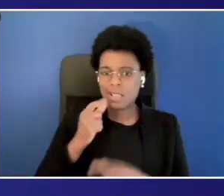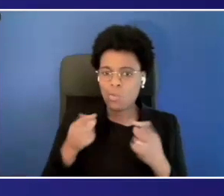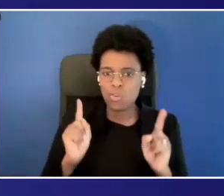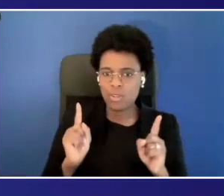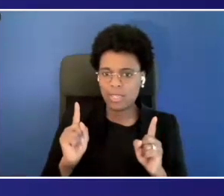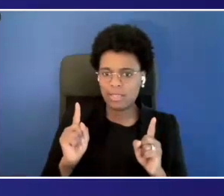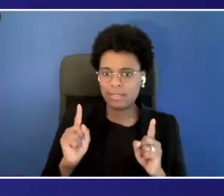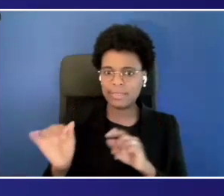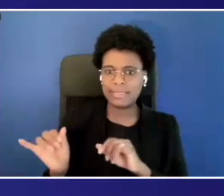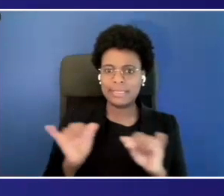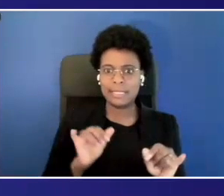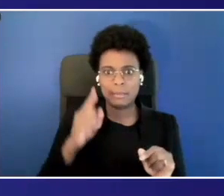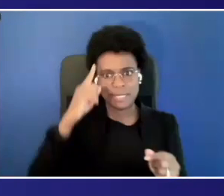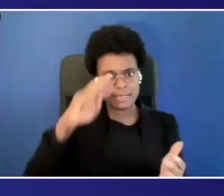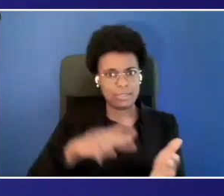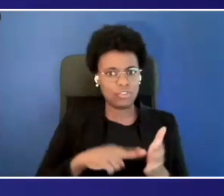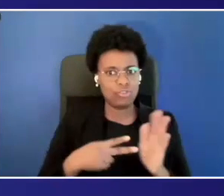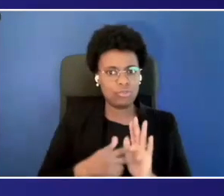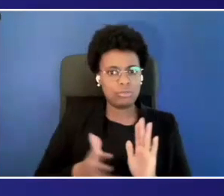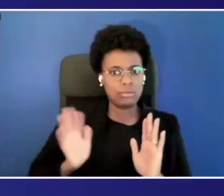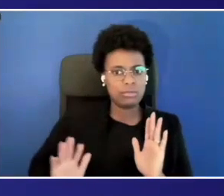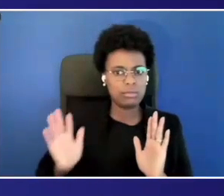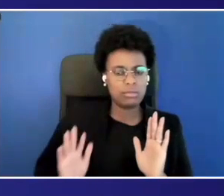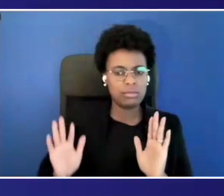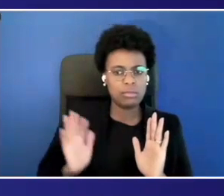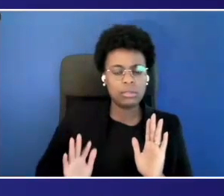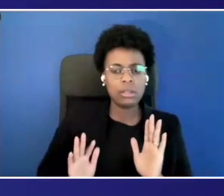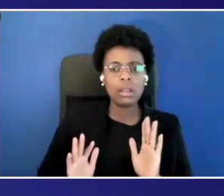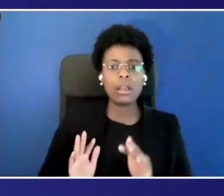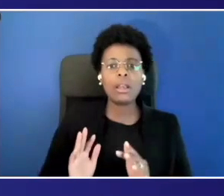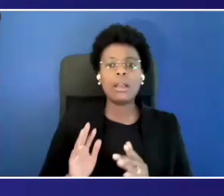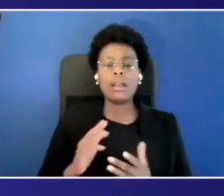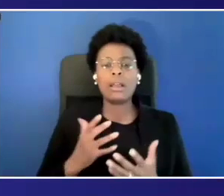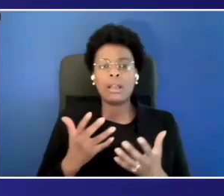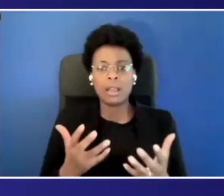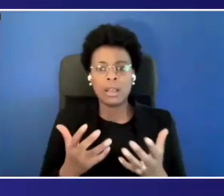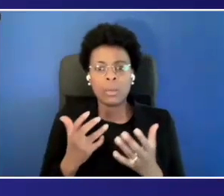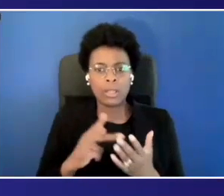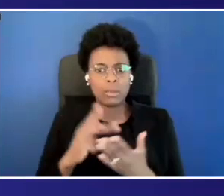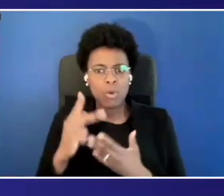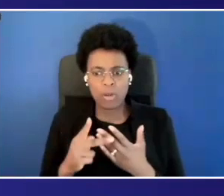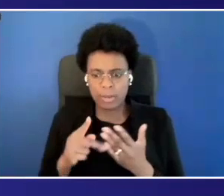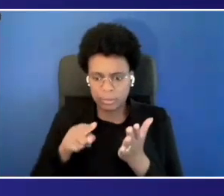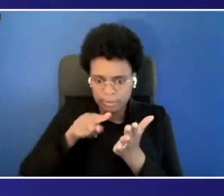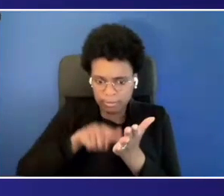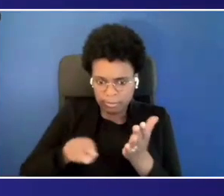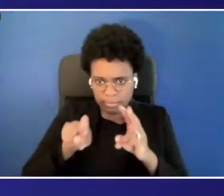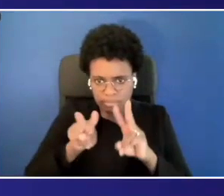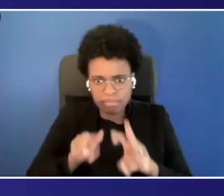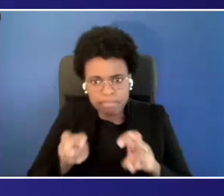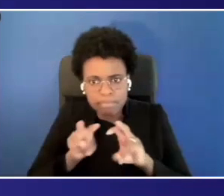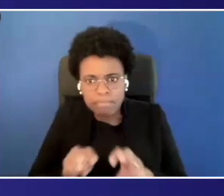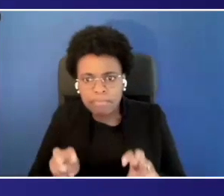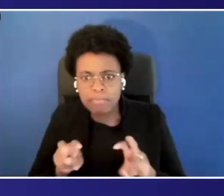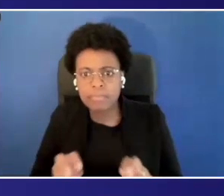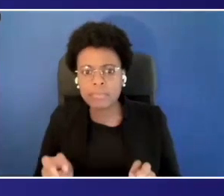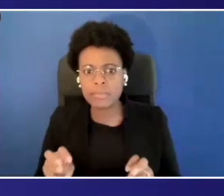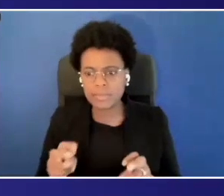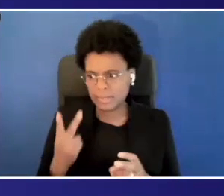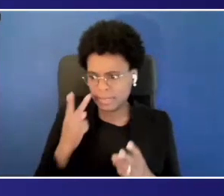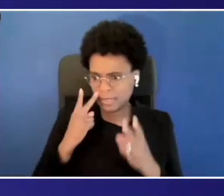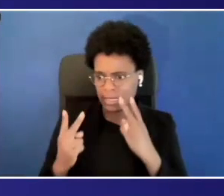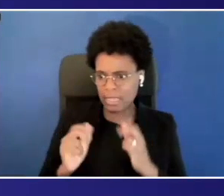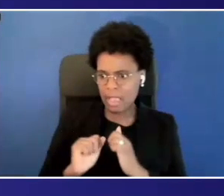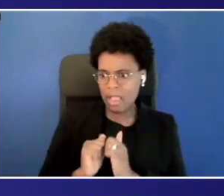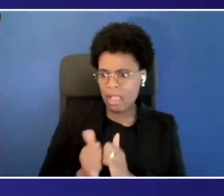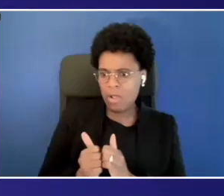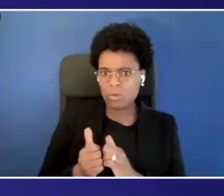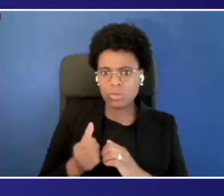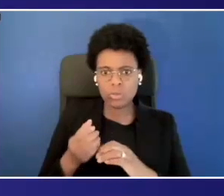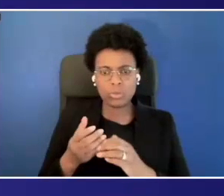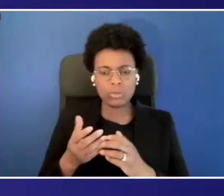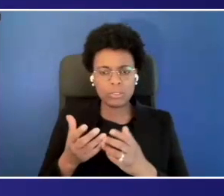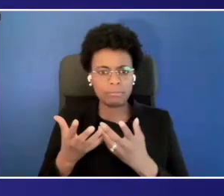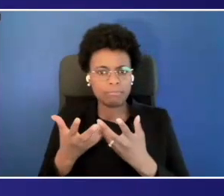I would like for that program to be looked into and to seek to see how much more efficient it can be.